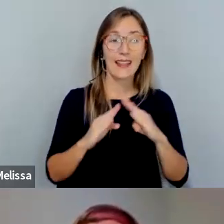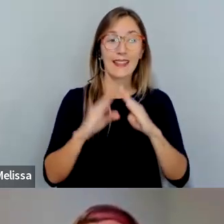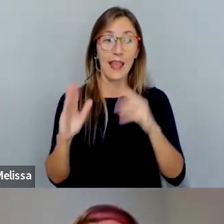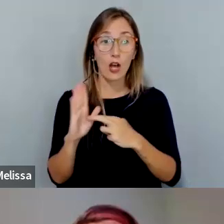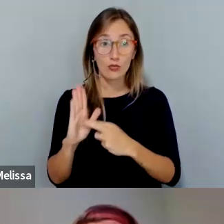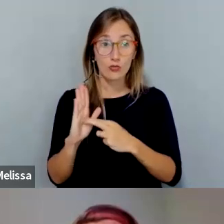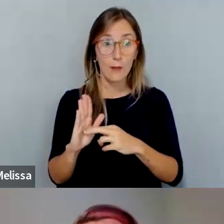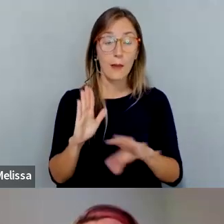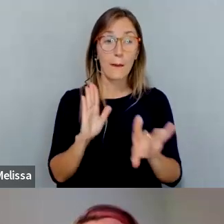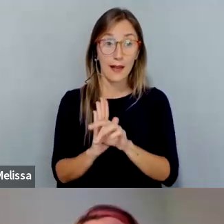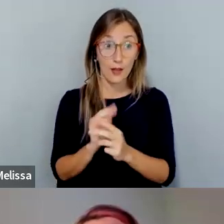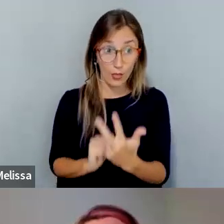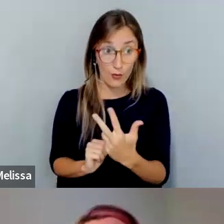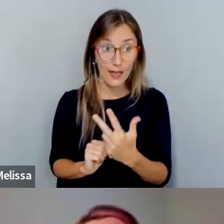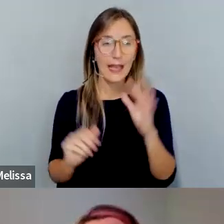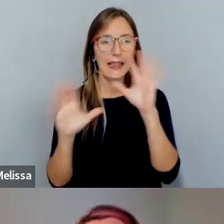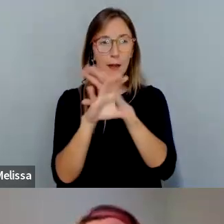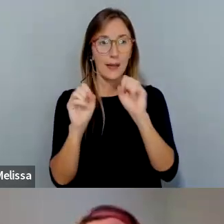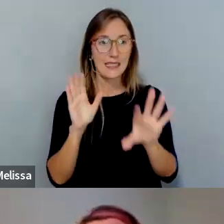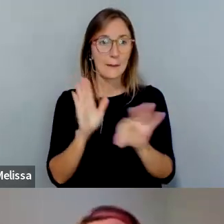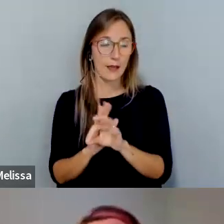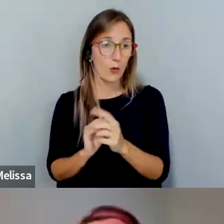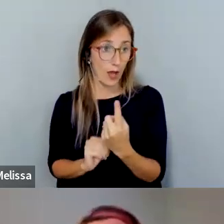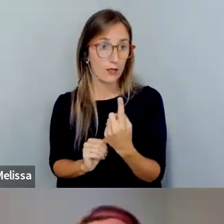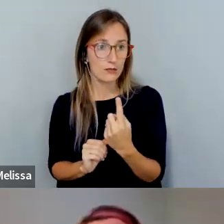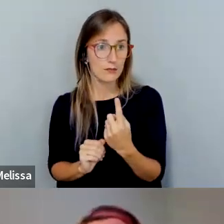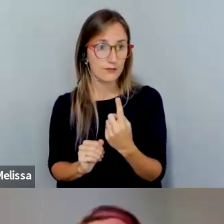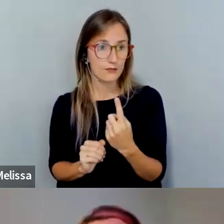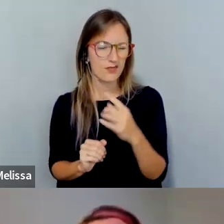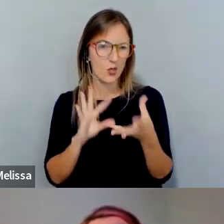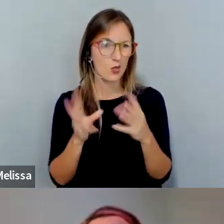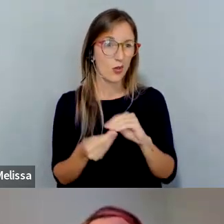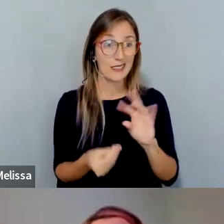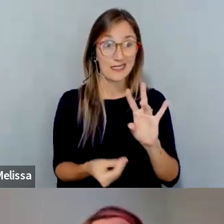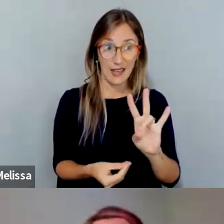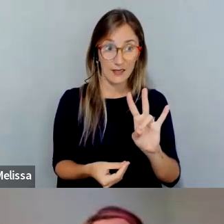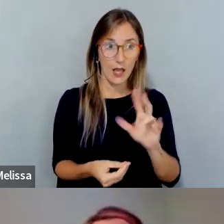comprised of three Democrats -- well, that's not true. Three people